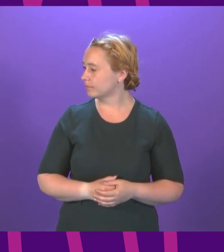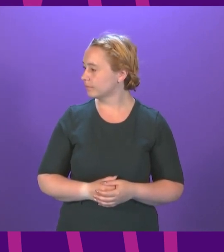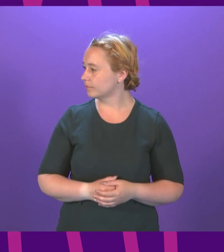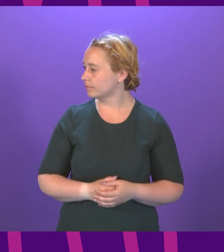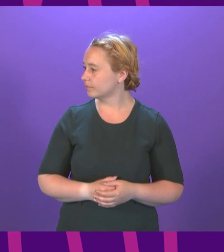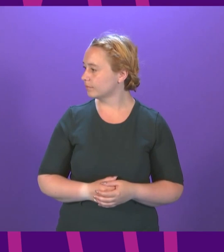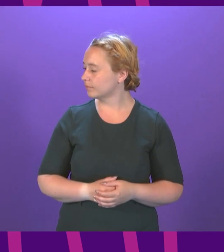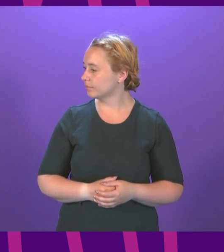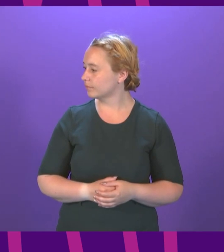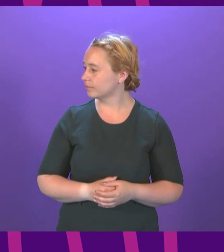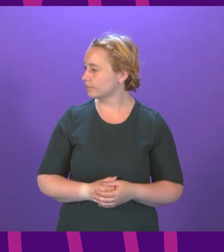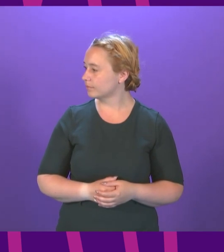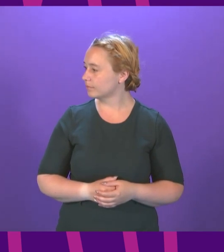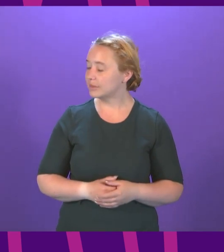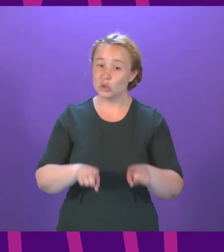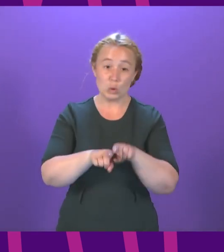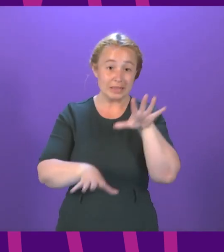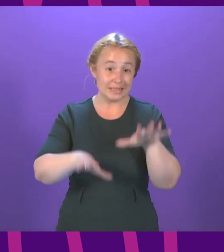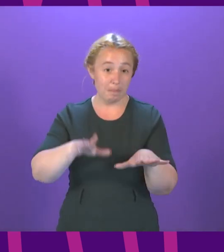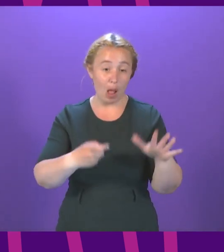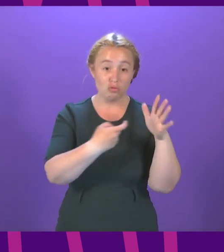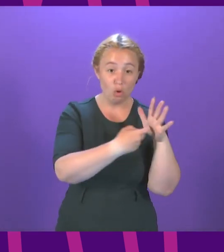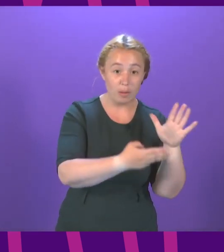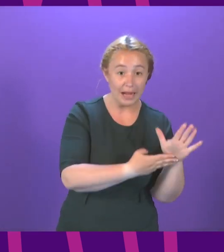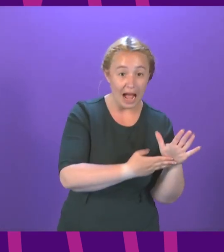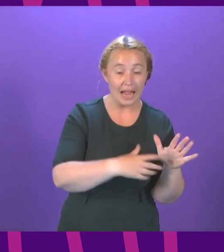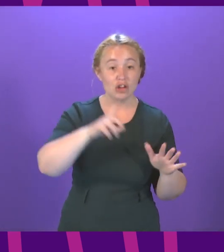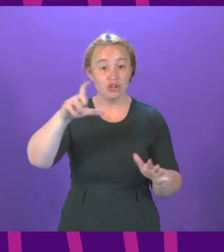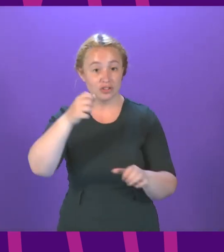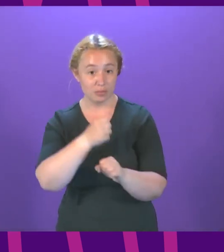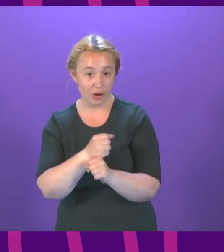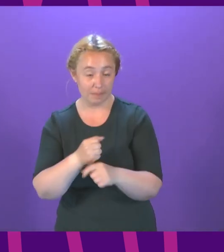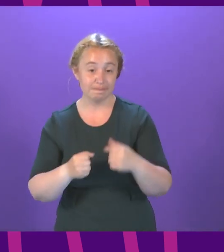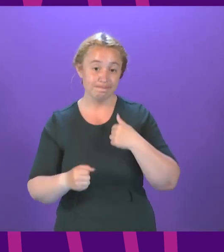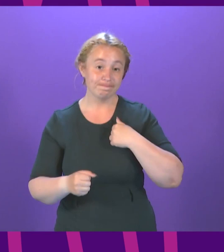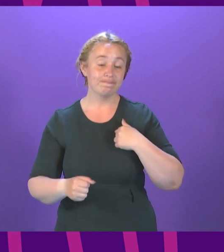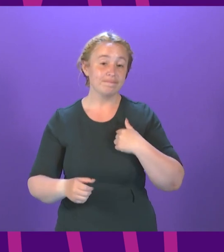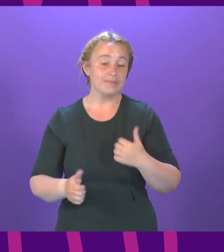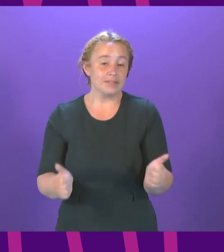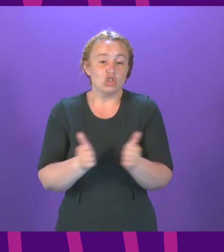Like Rona Mackay and Christine Grahame, I agree that this is an important issue. Has the